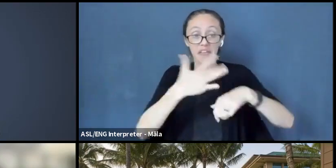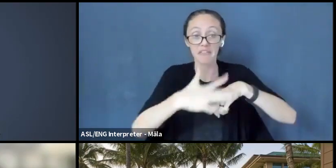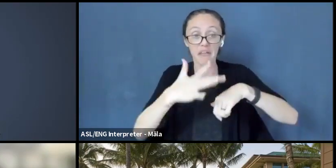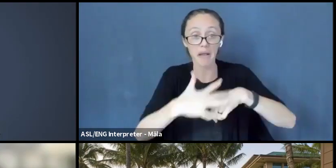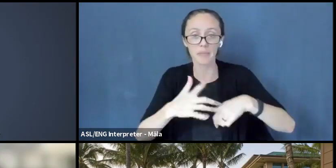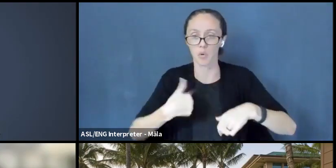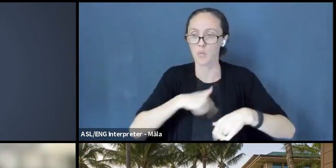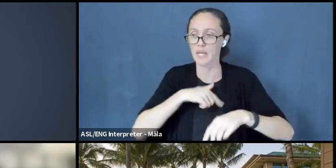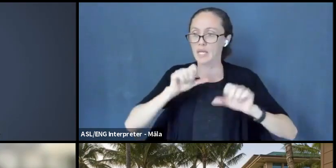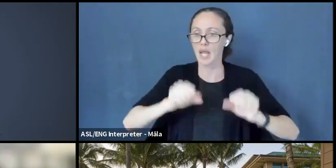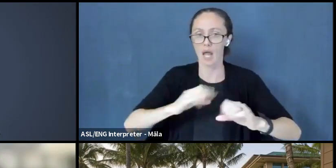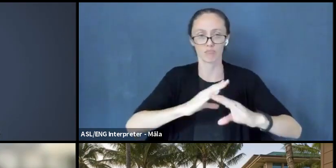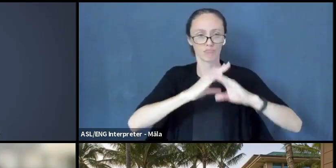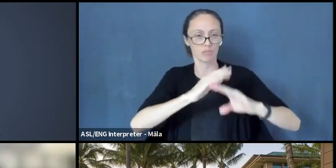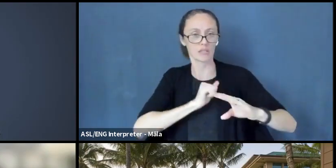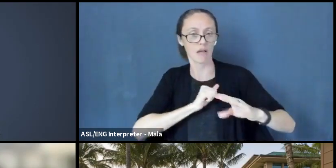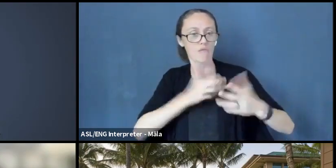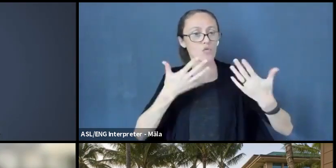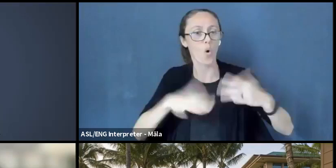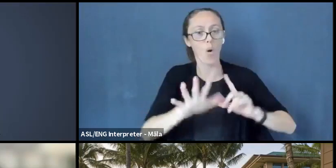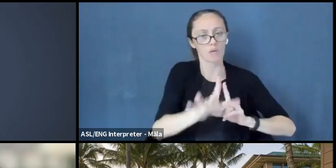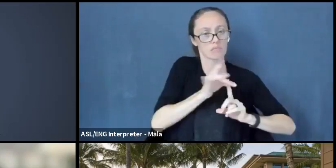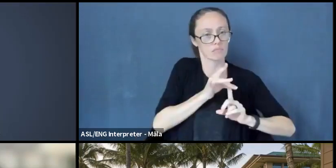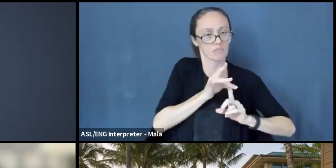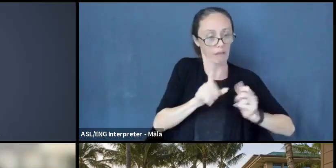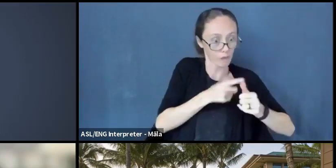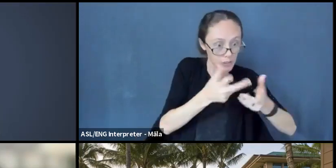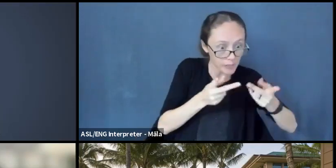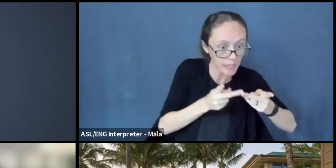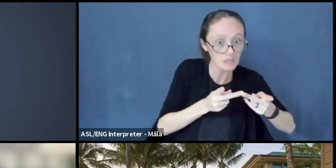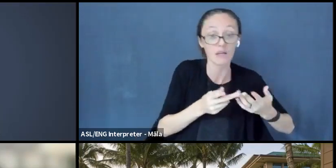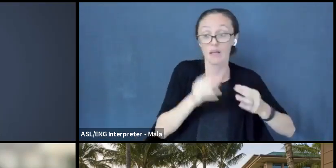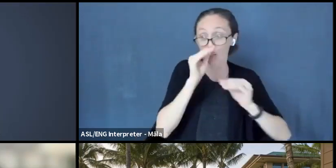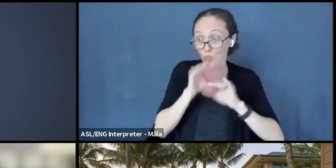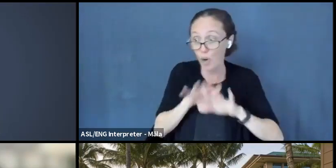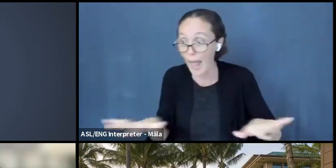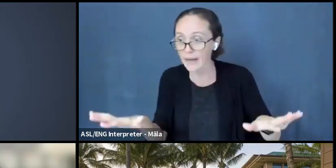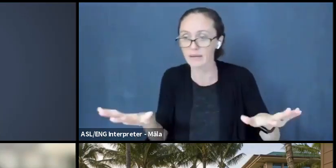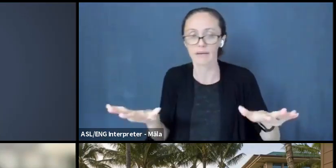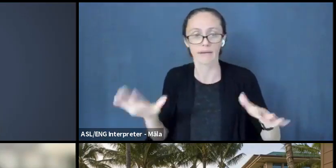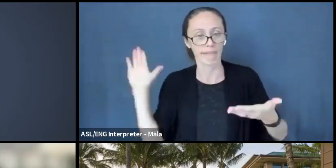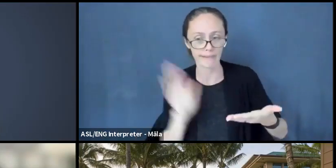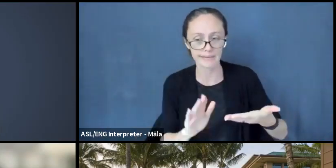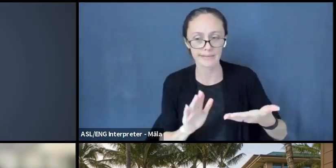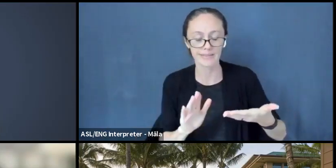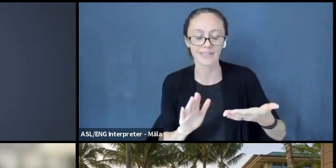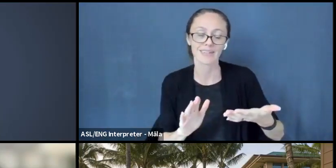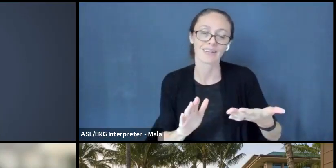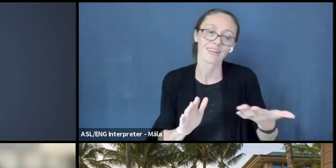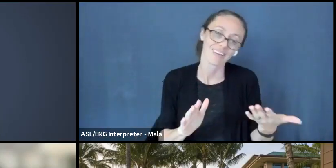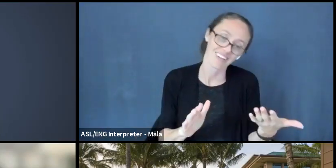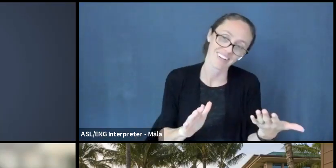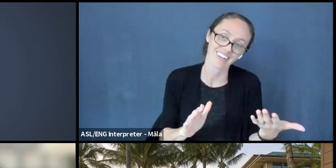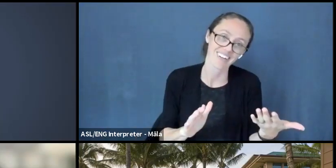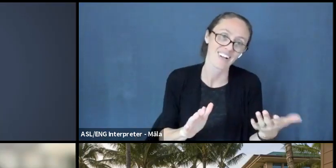and spreading the infection and patience is going to have to go along with that as well.